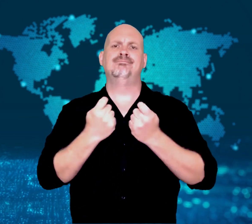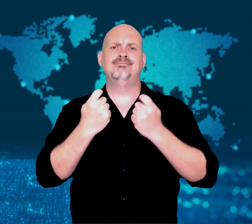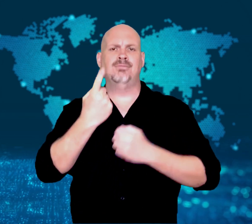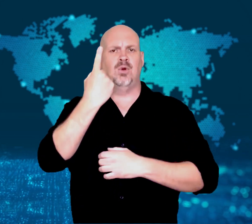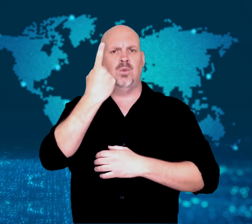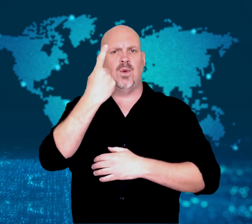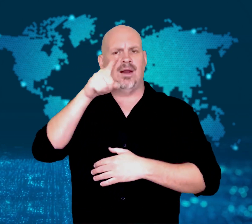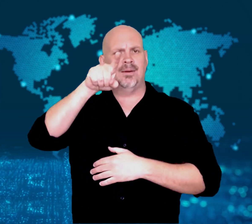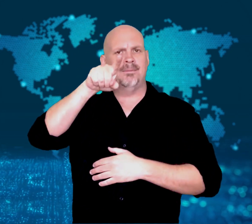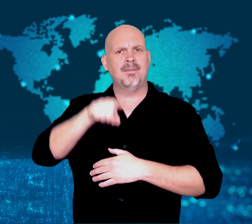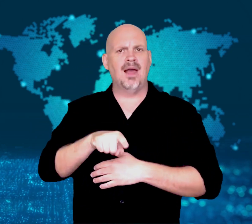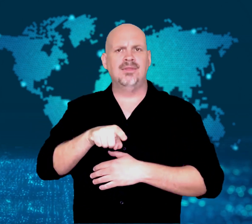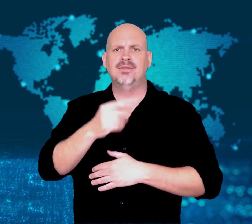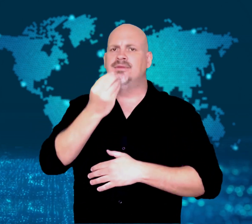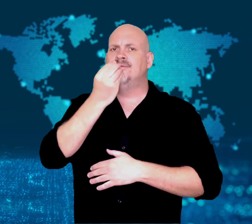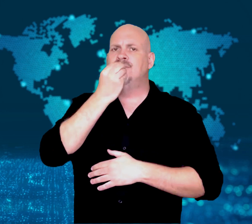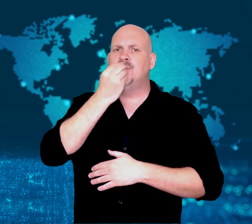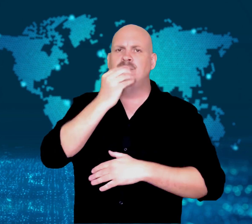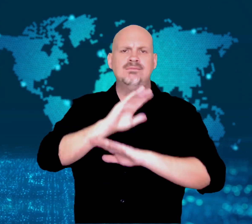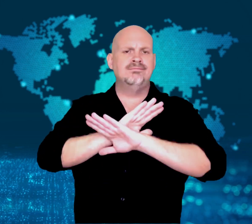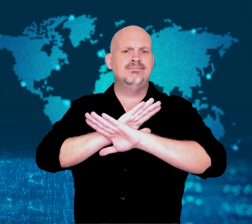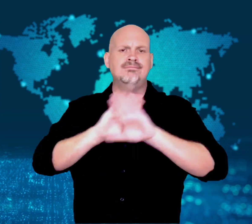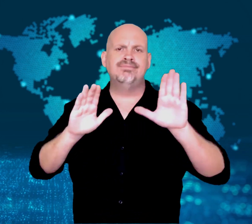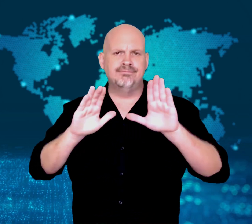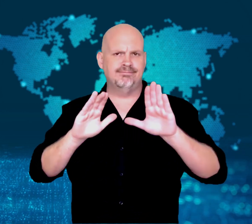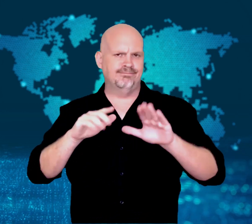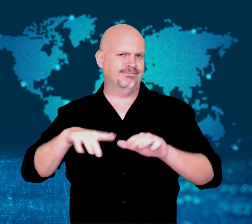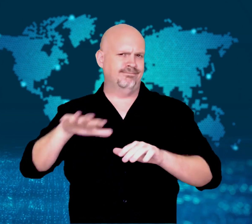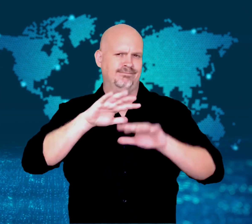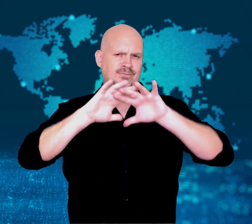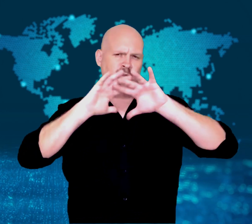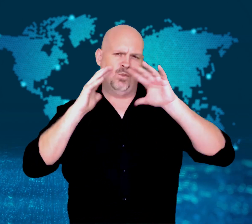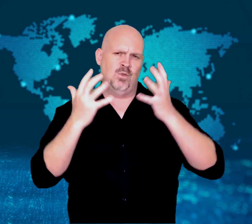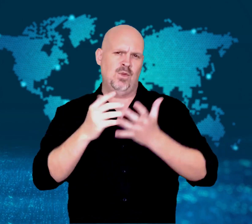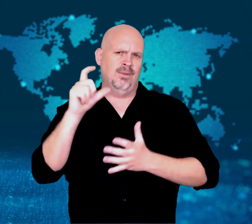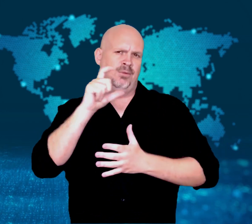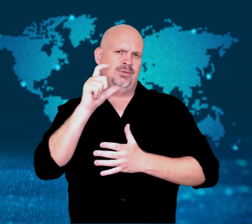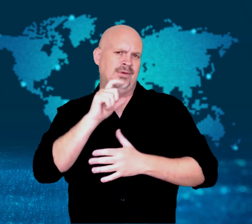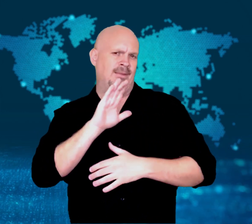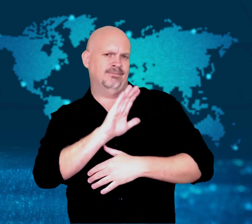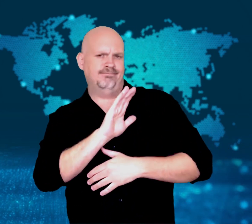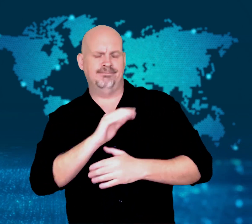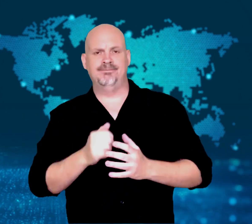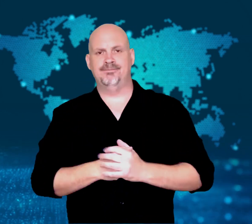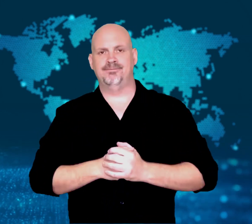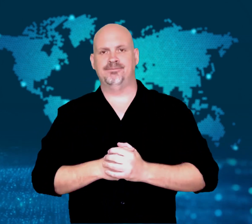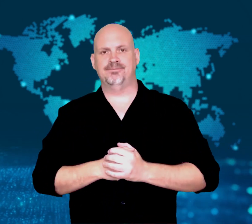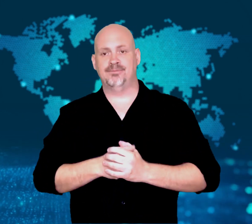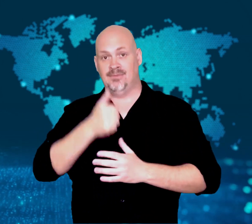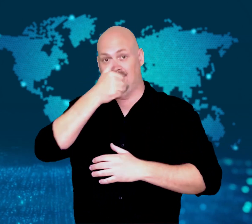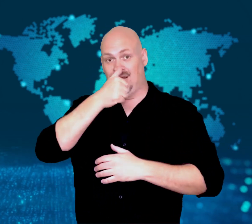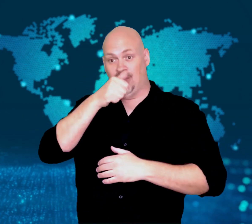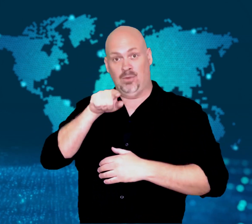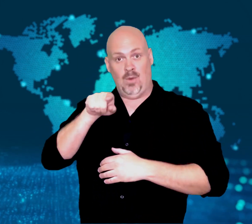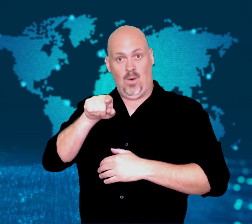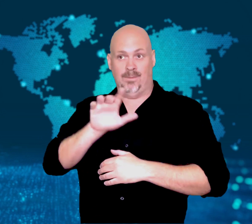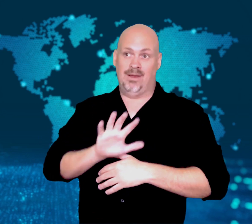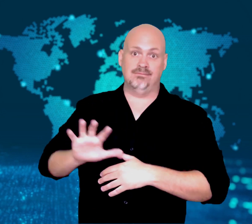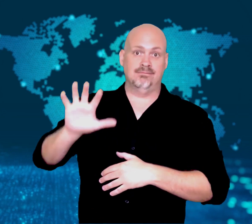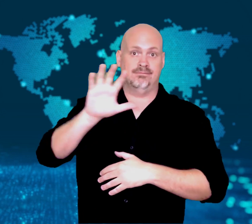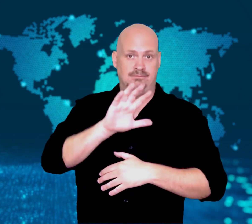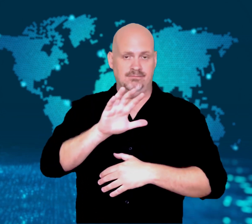Muslims make up around one-third of Ethiopia and Eid al-Fitr prayers